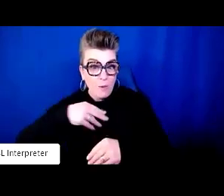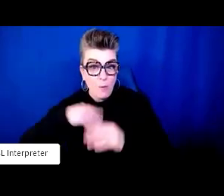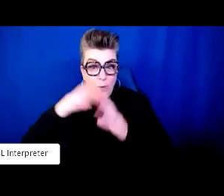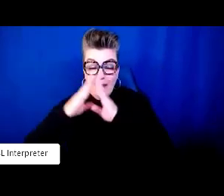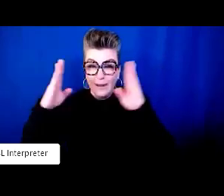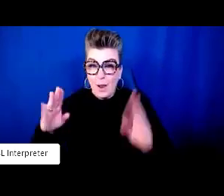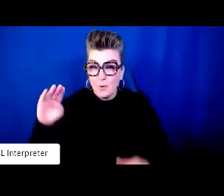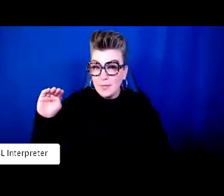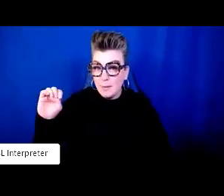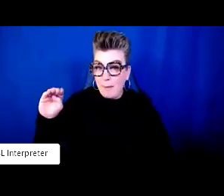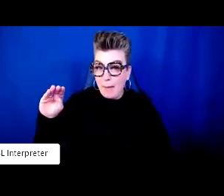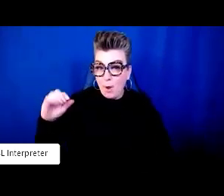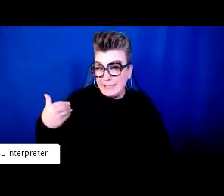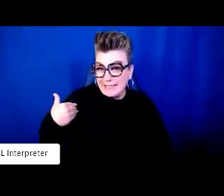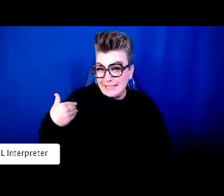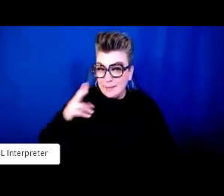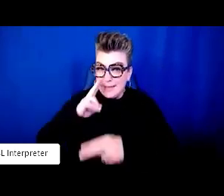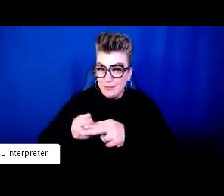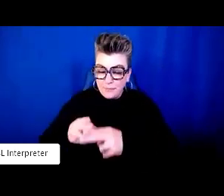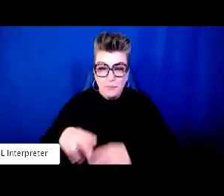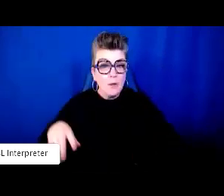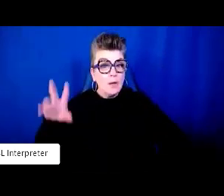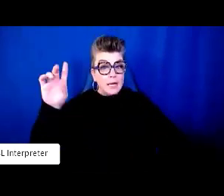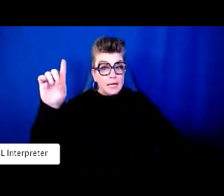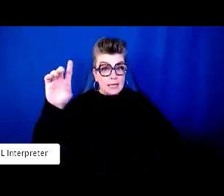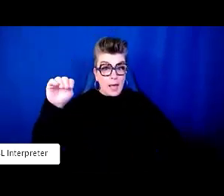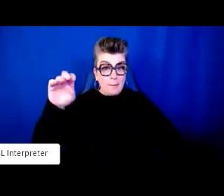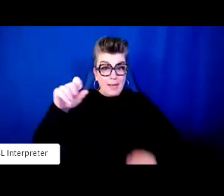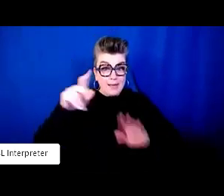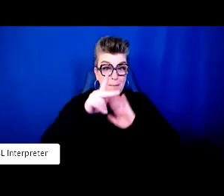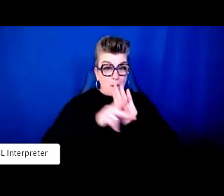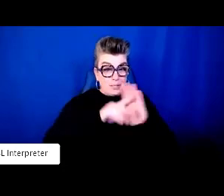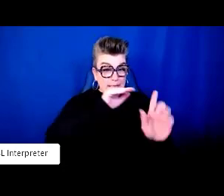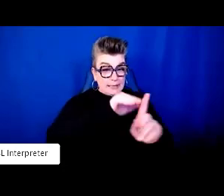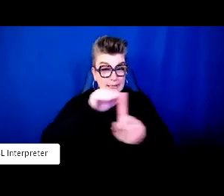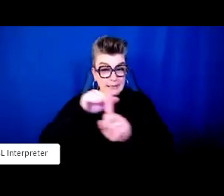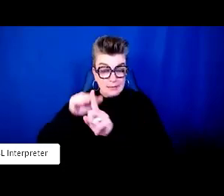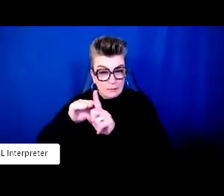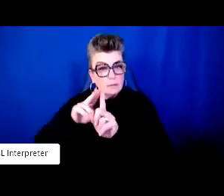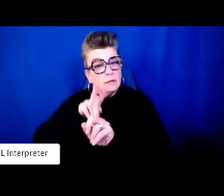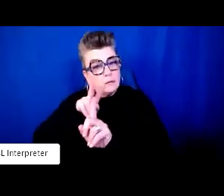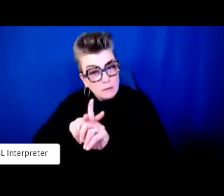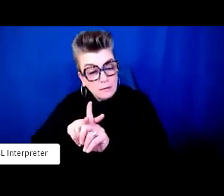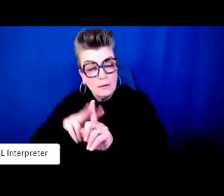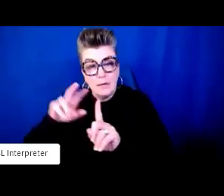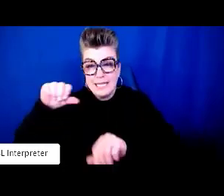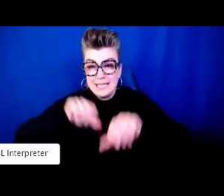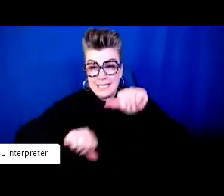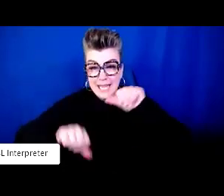As a reminder, the DMS policy applies both to scientific data, underlying peer reviewed journal articles